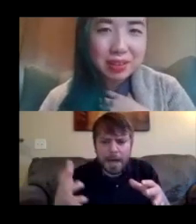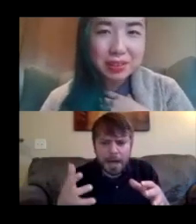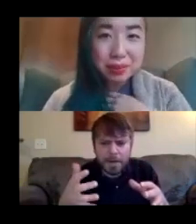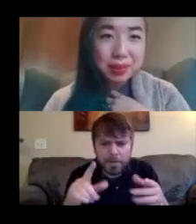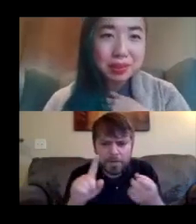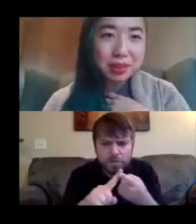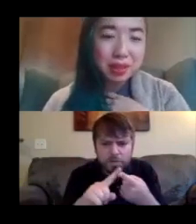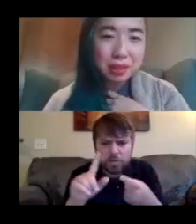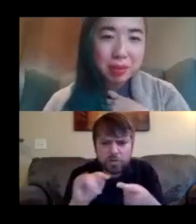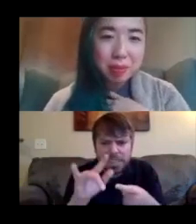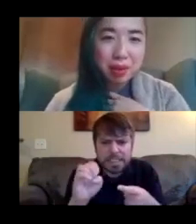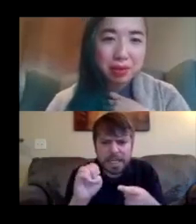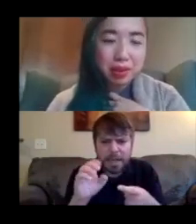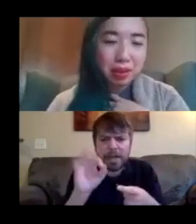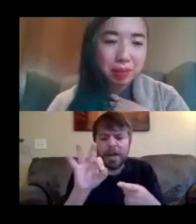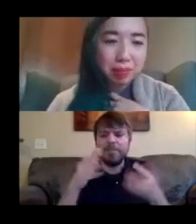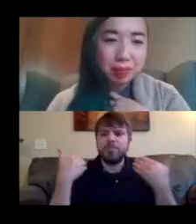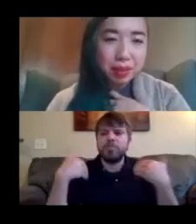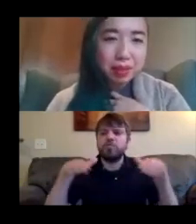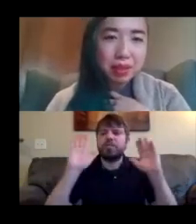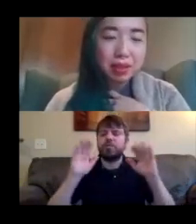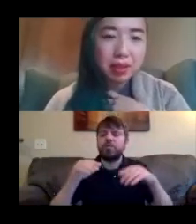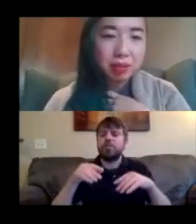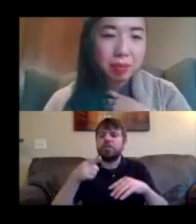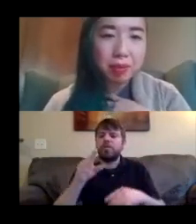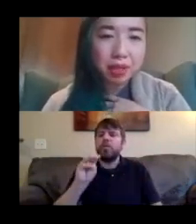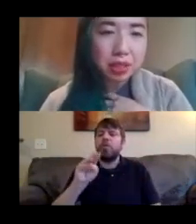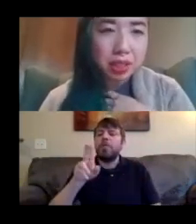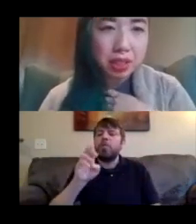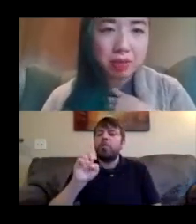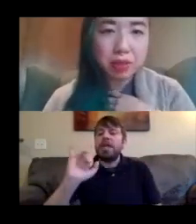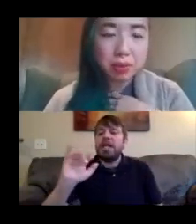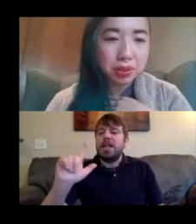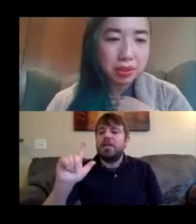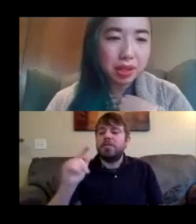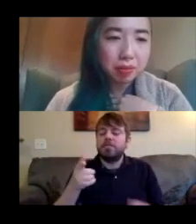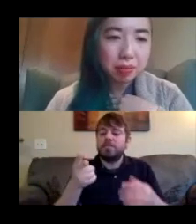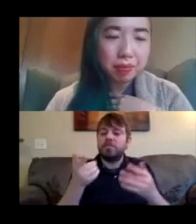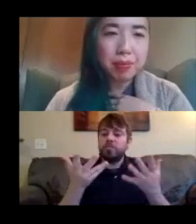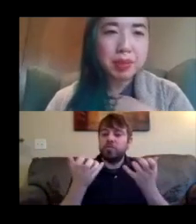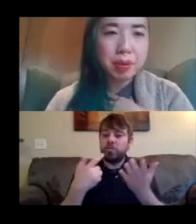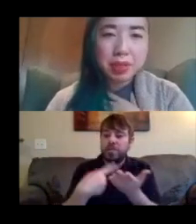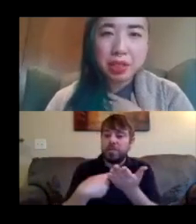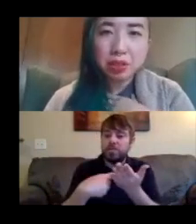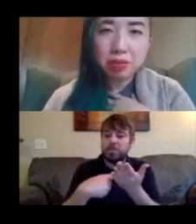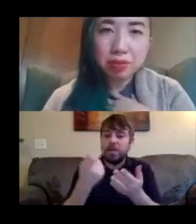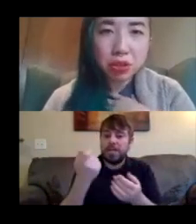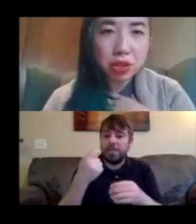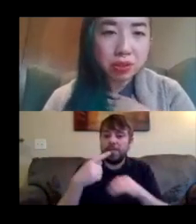Do you want to talk a little bit about the form of erasure or visual experimentation you chose?